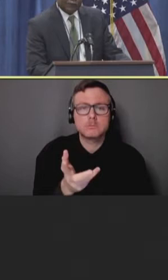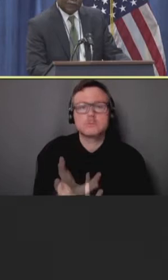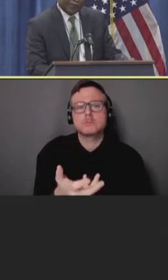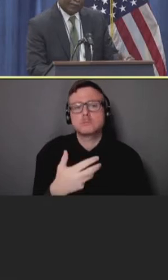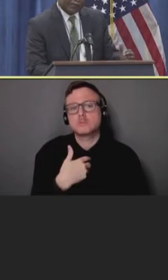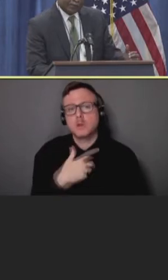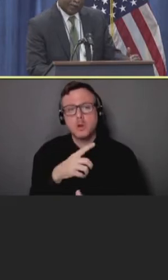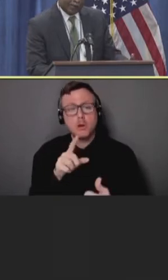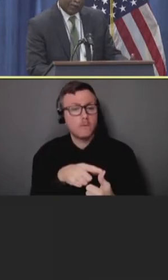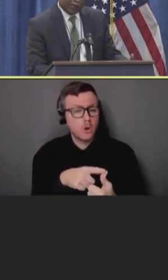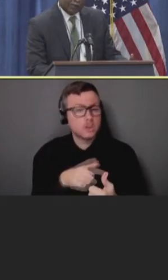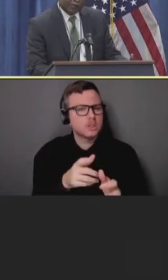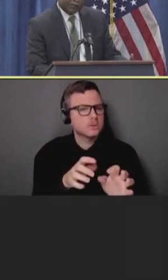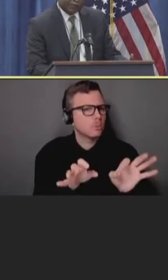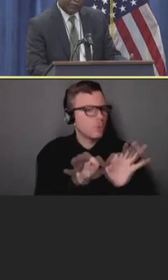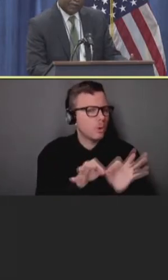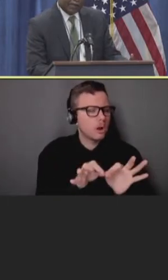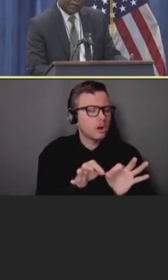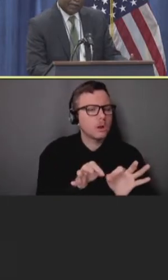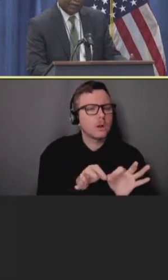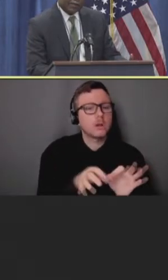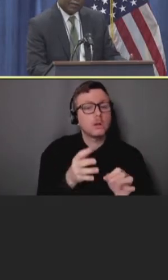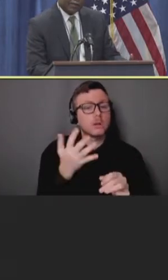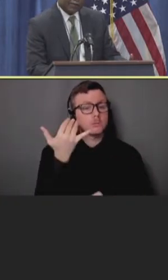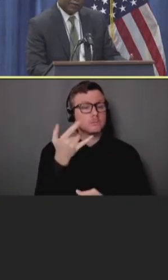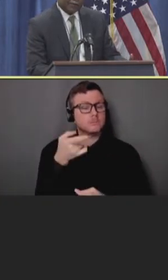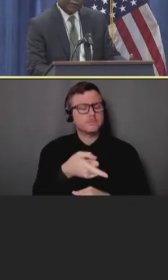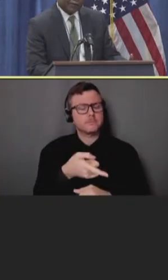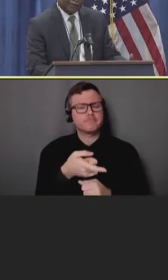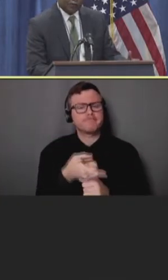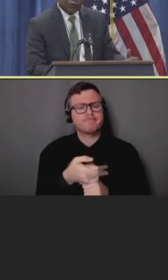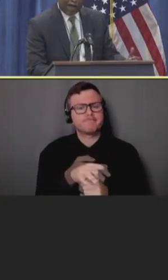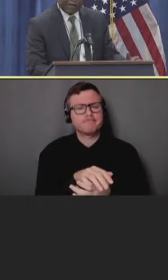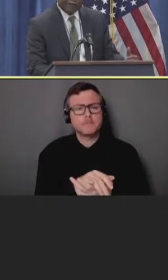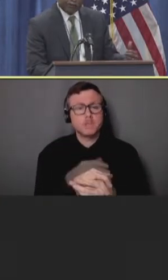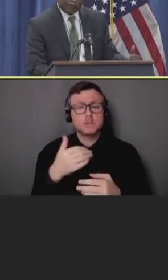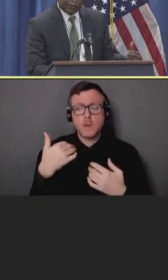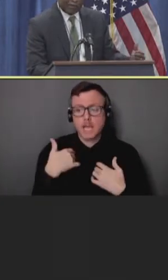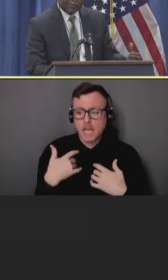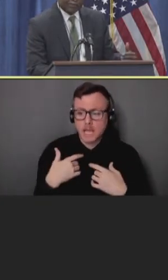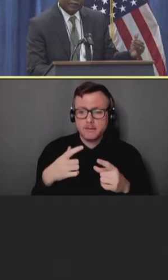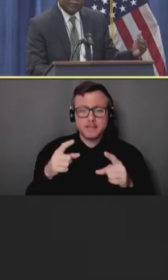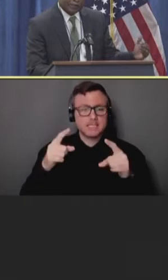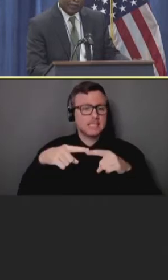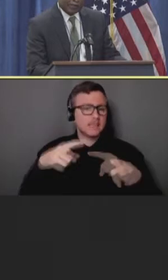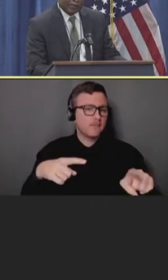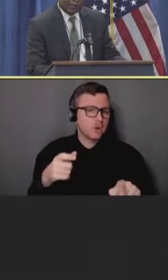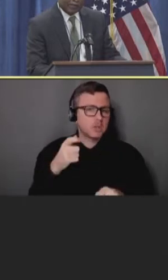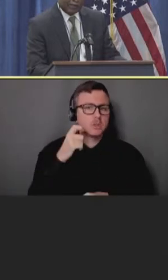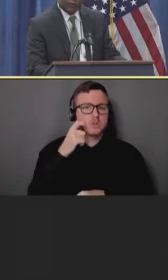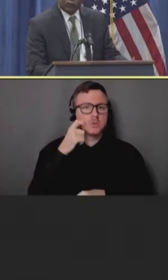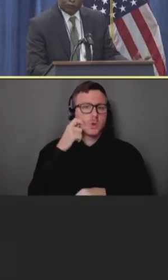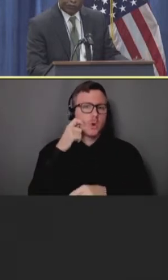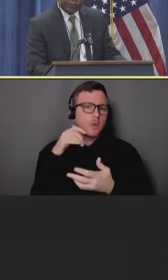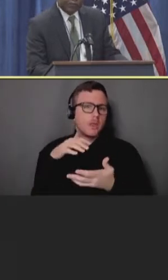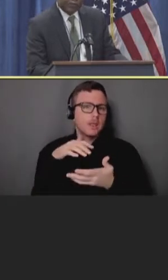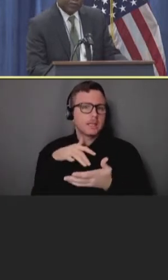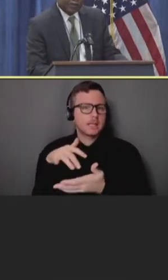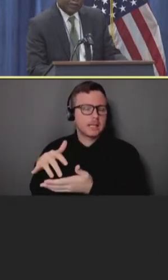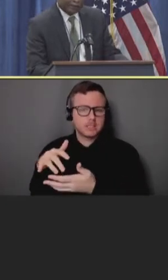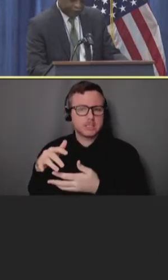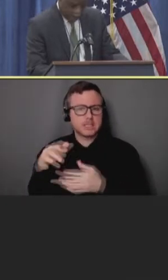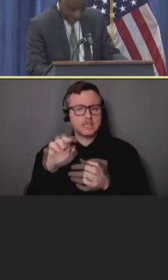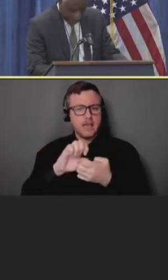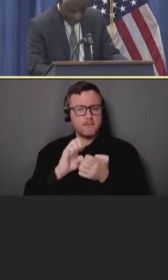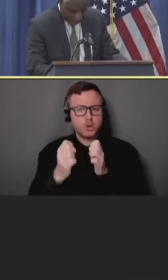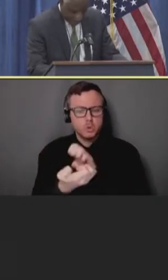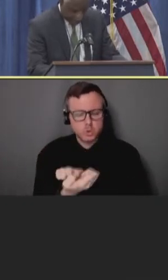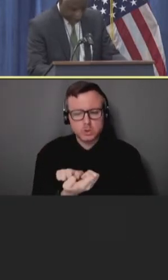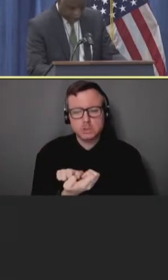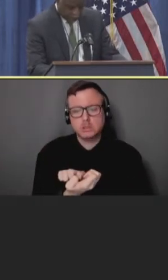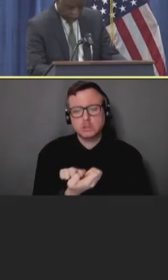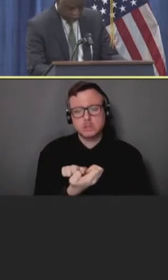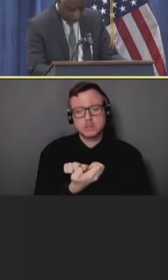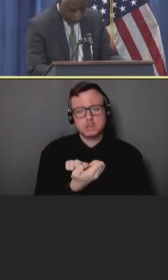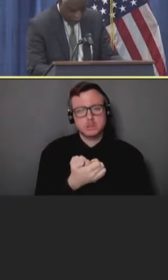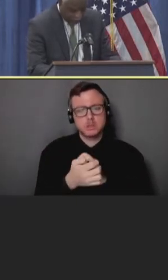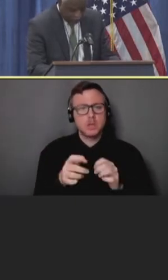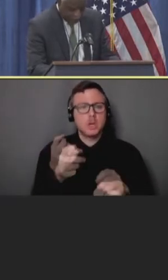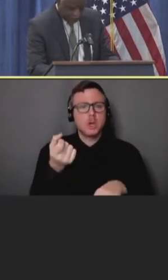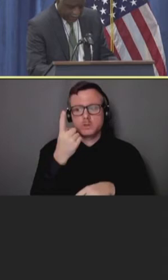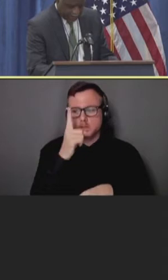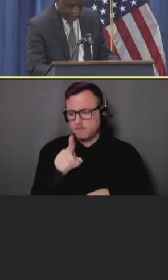that it took a variety of dermatologic evolutions from -- starting off from